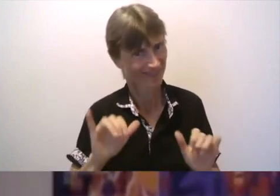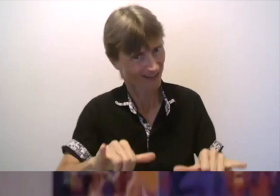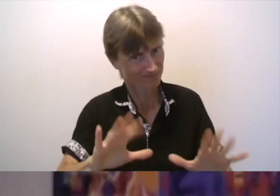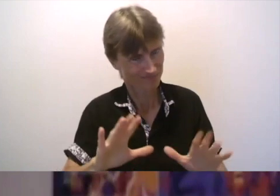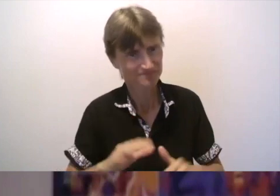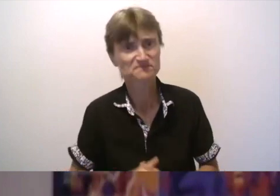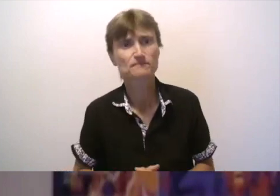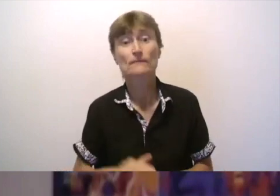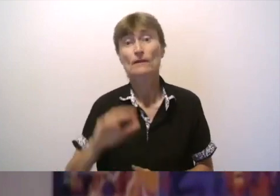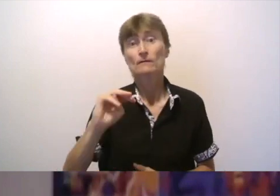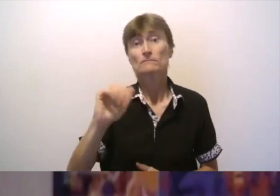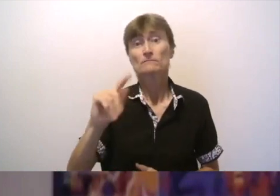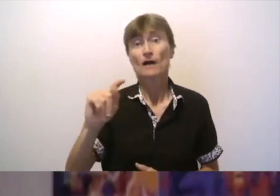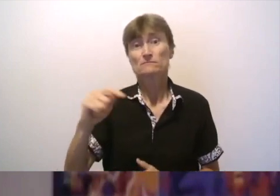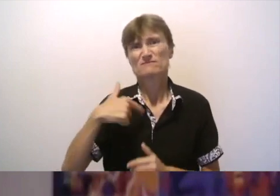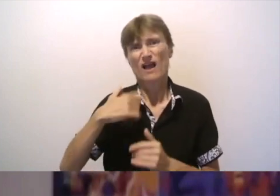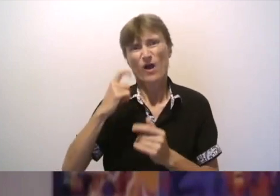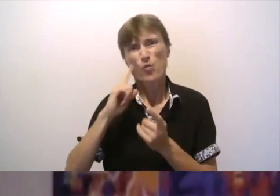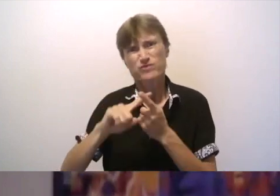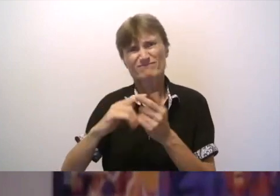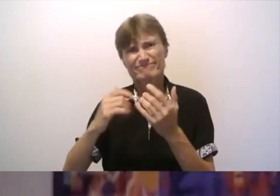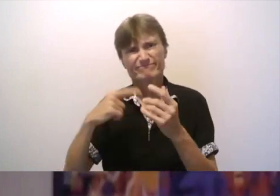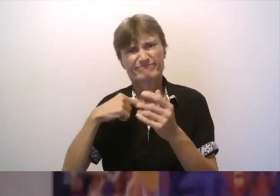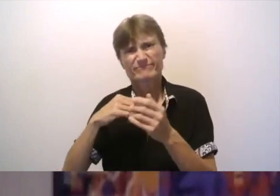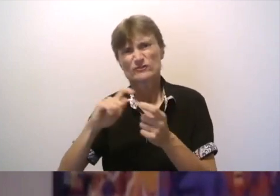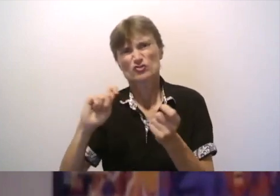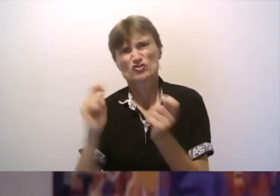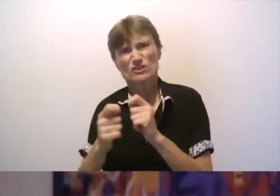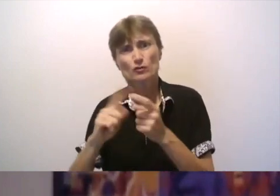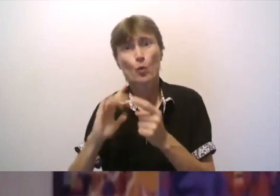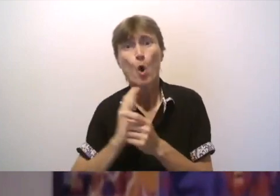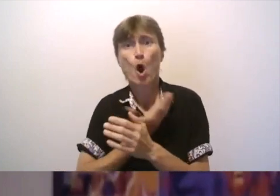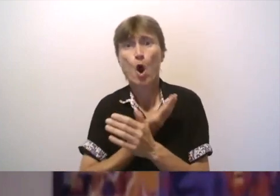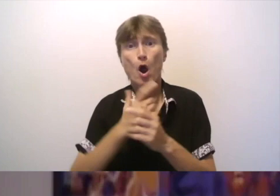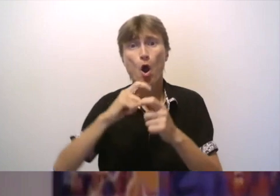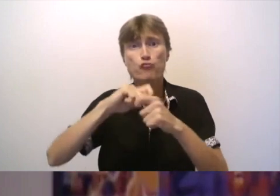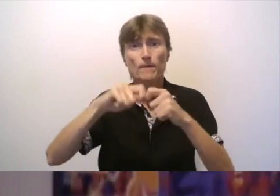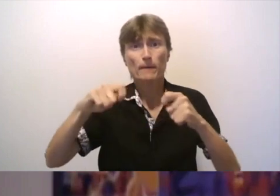jump into our closing slides but i would ask that if some panelists are